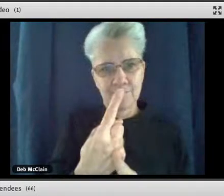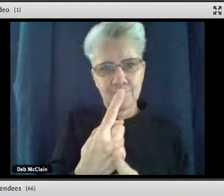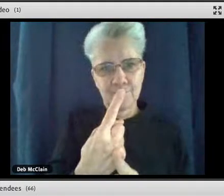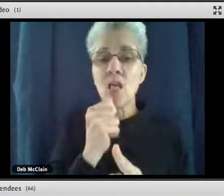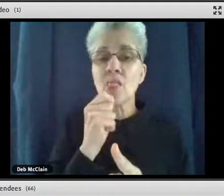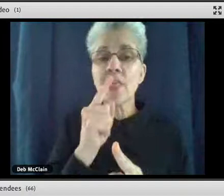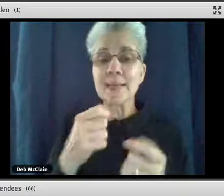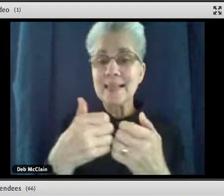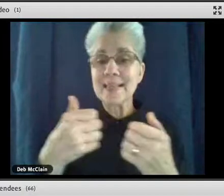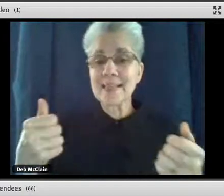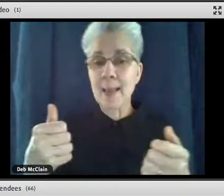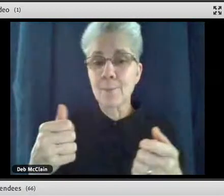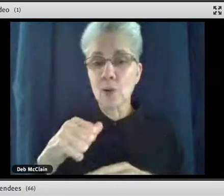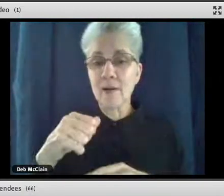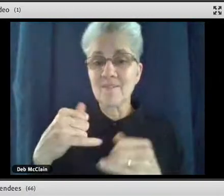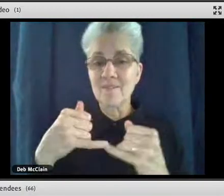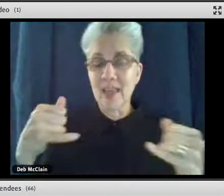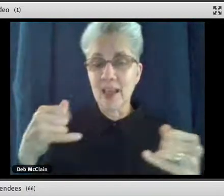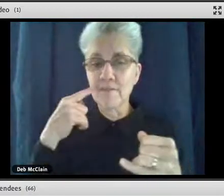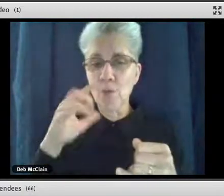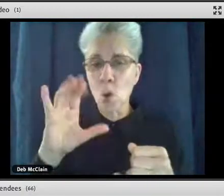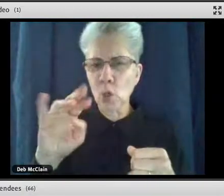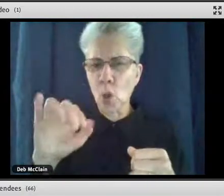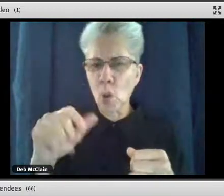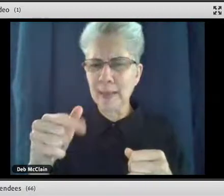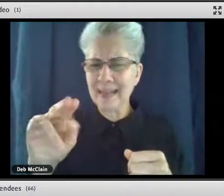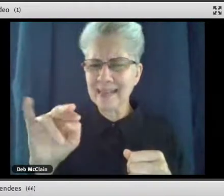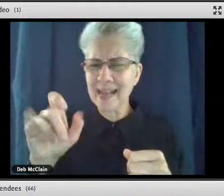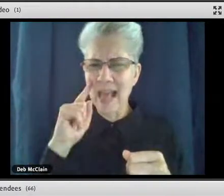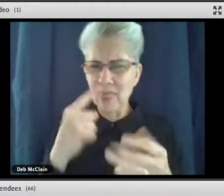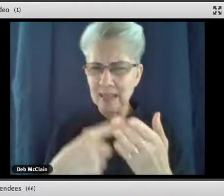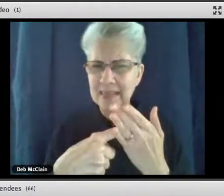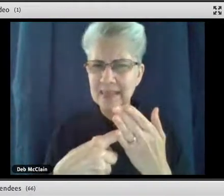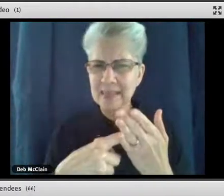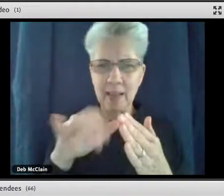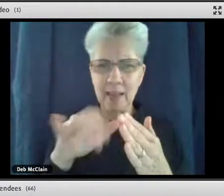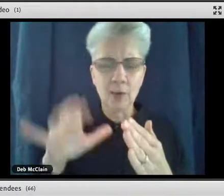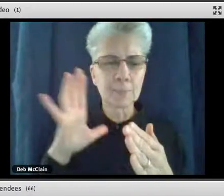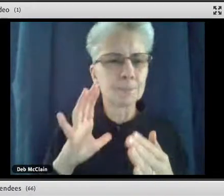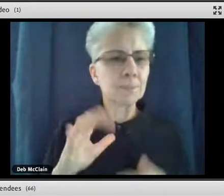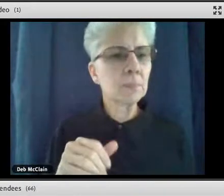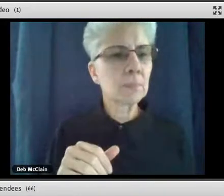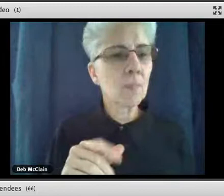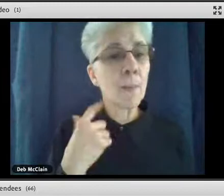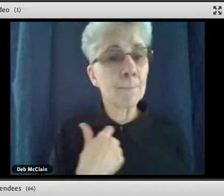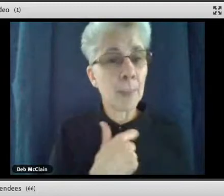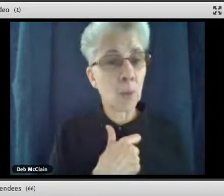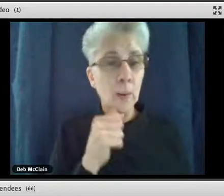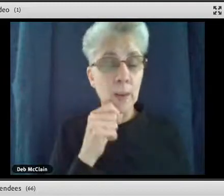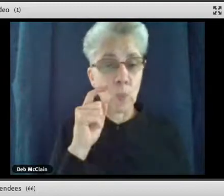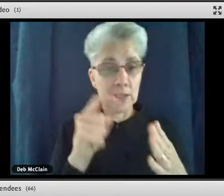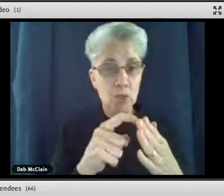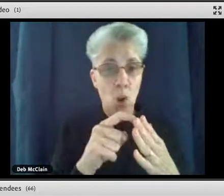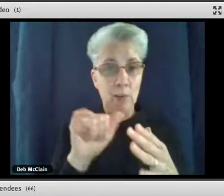because this just has an index to itself. There's actually a separate fixed field for coding an index, which I didn't cover here.